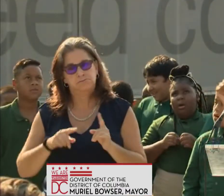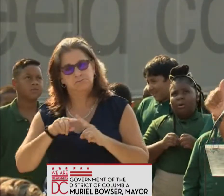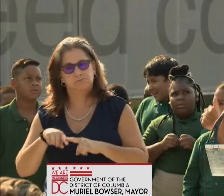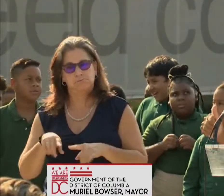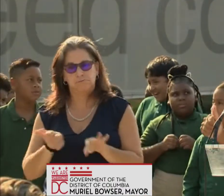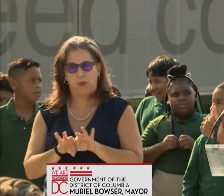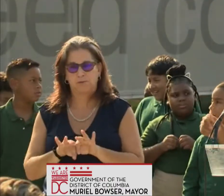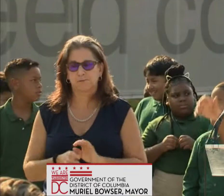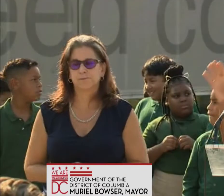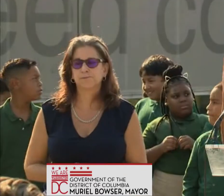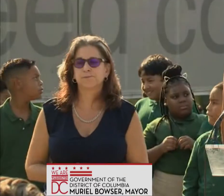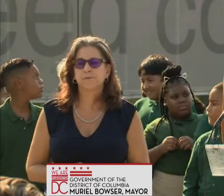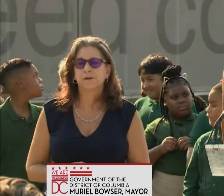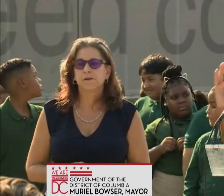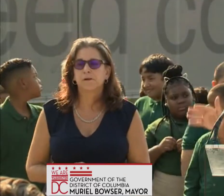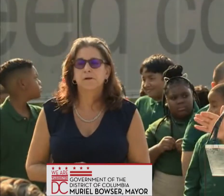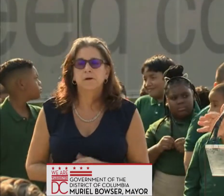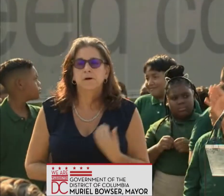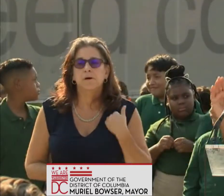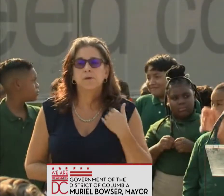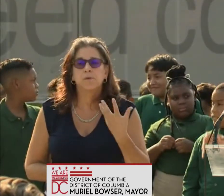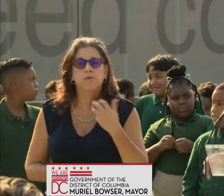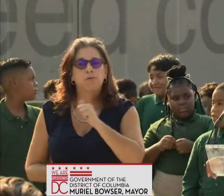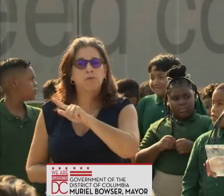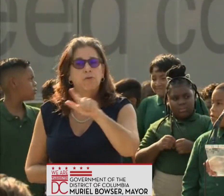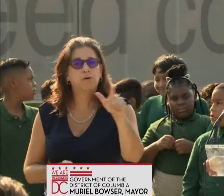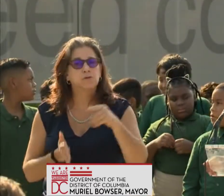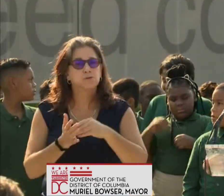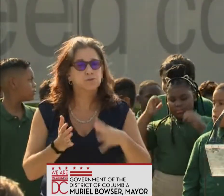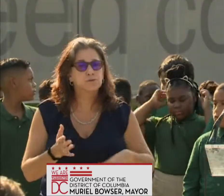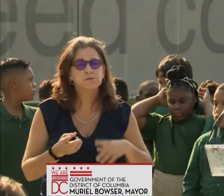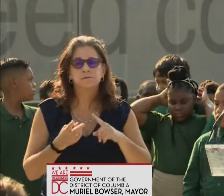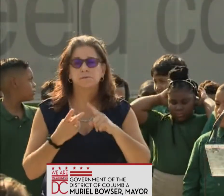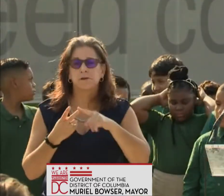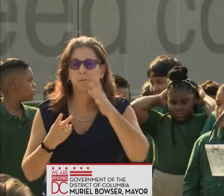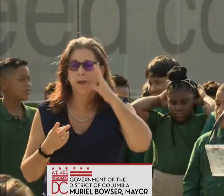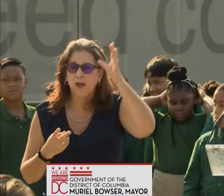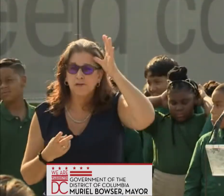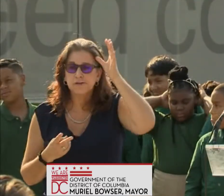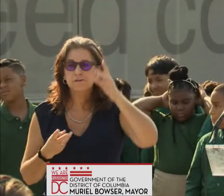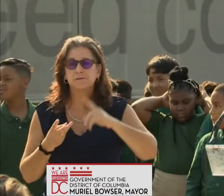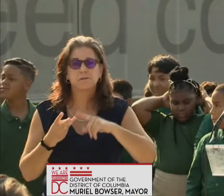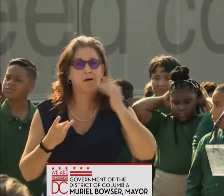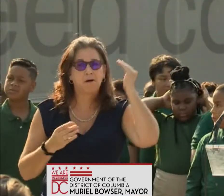students all of the parents and other adults to remind our students and